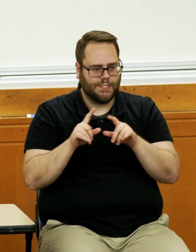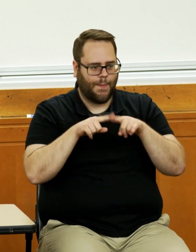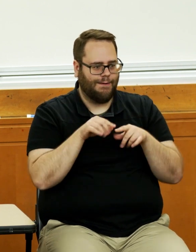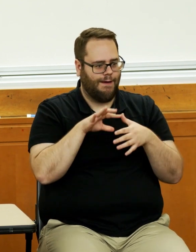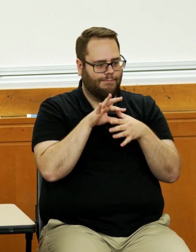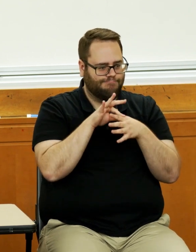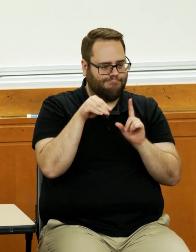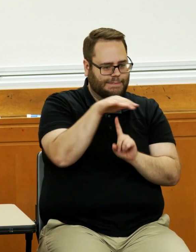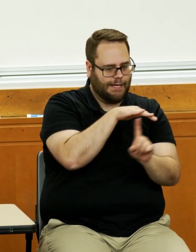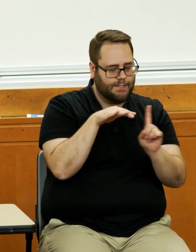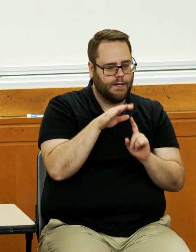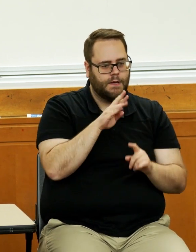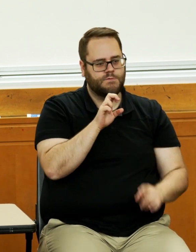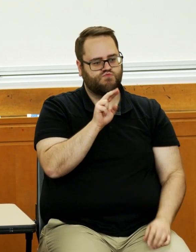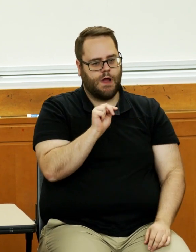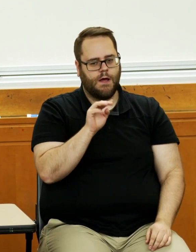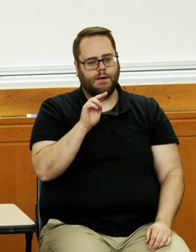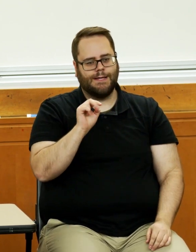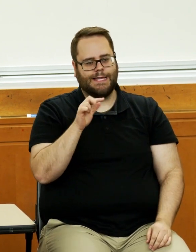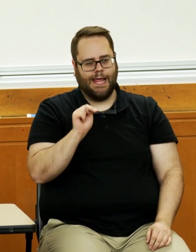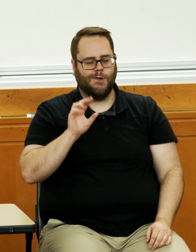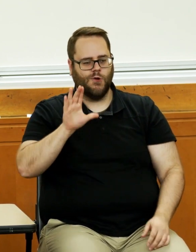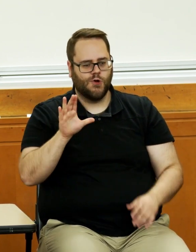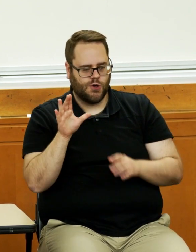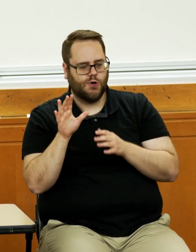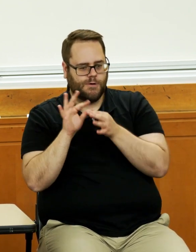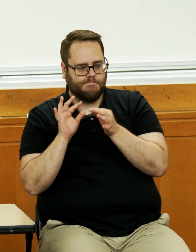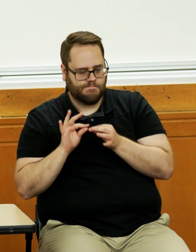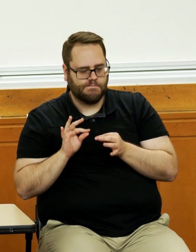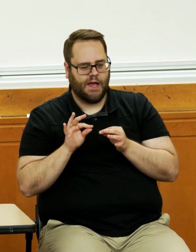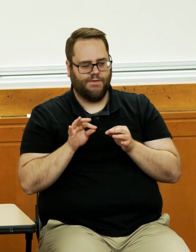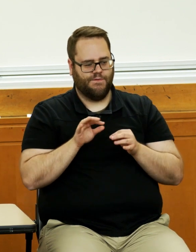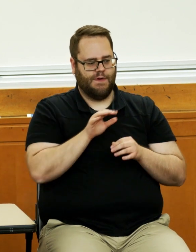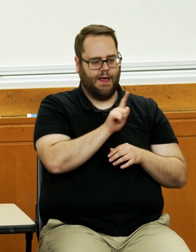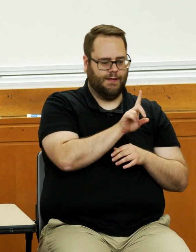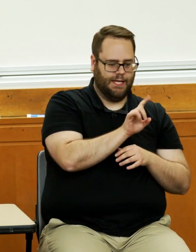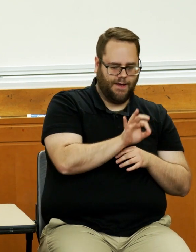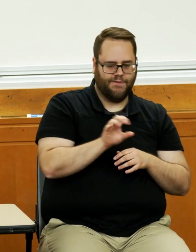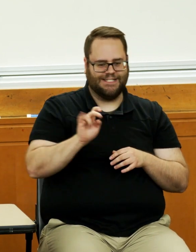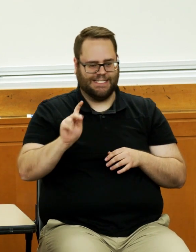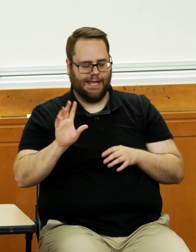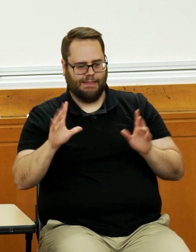When I read Brown-Nagin's account of LDF and SNCC’s battles with my students, they invariably